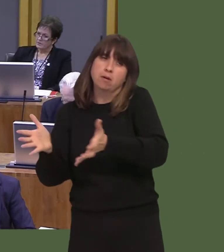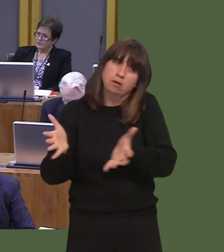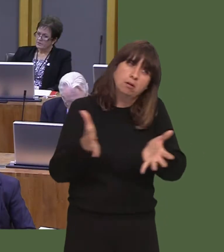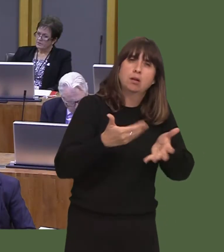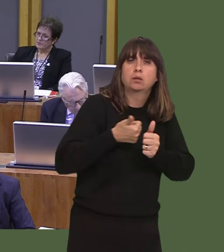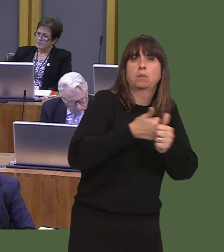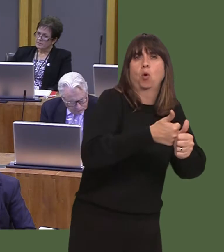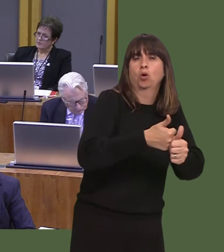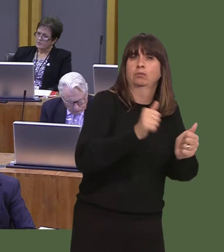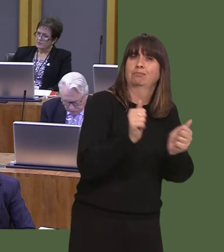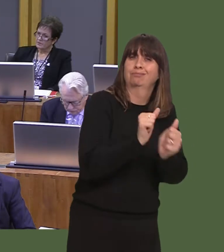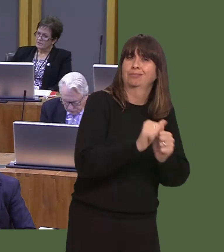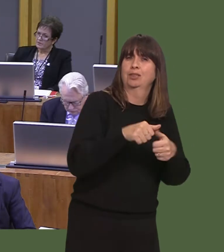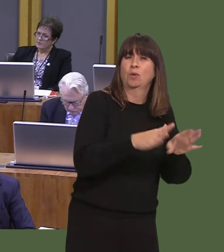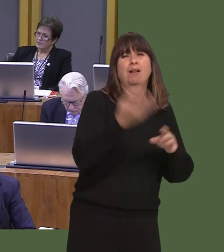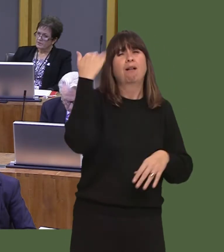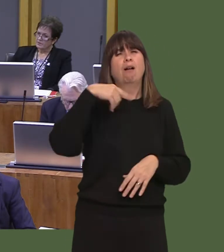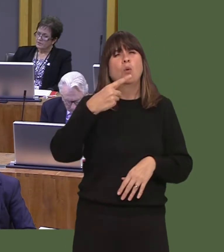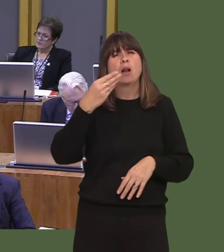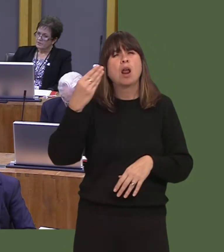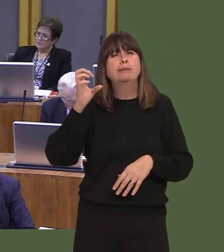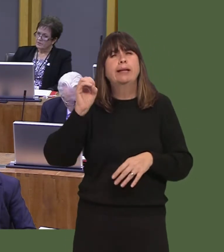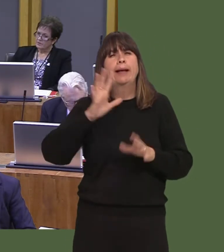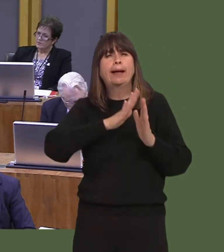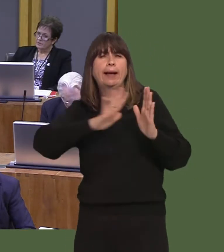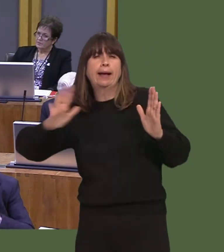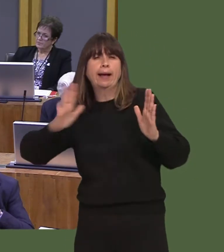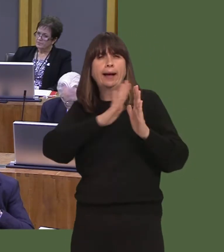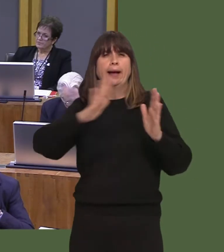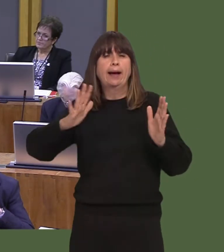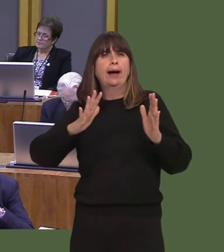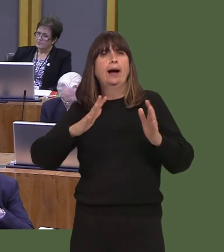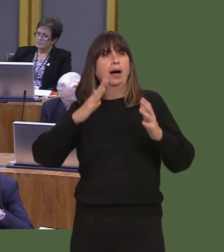It's something that I saw in the early 1990s, where people ended up in prison because quite